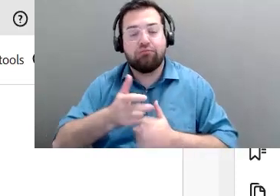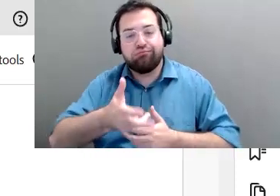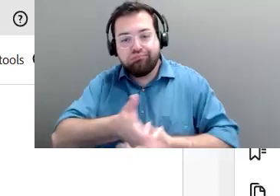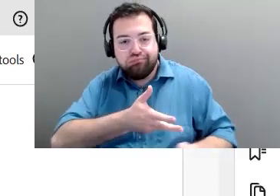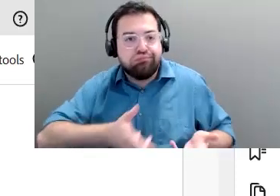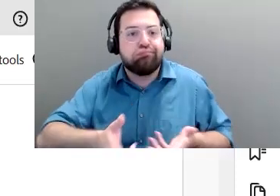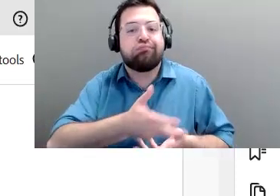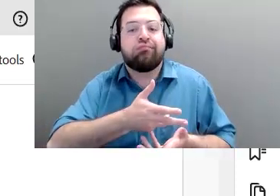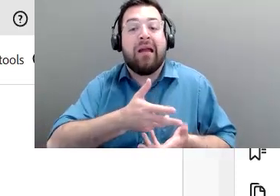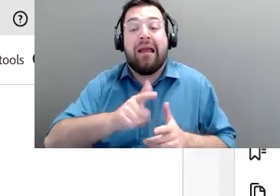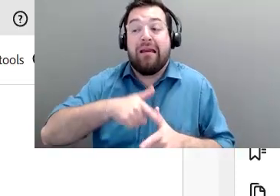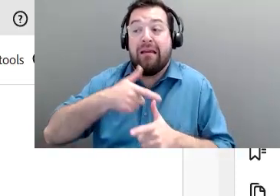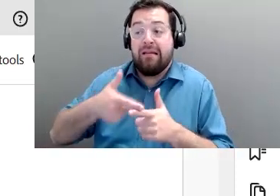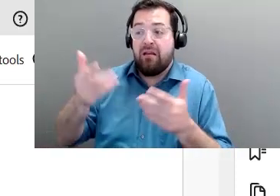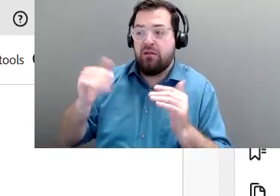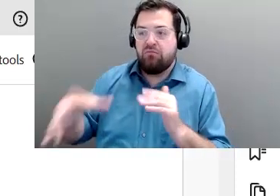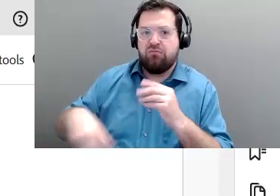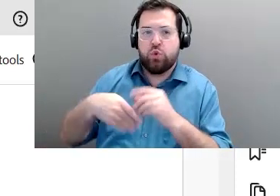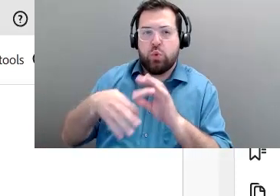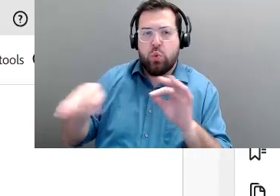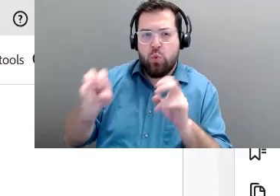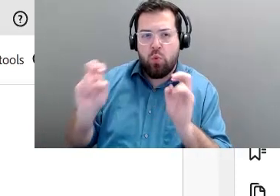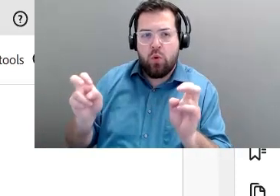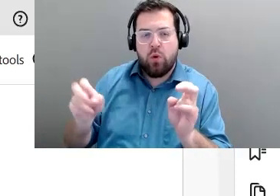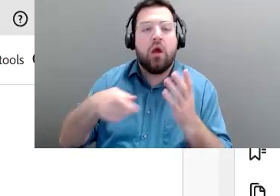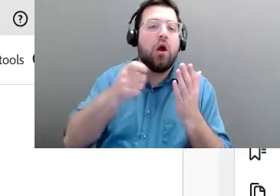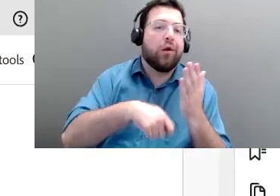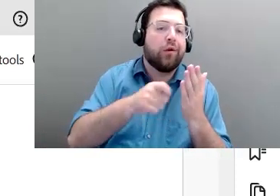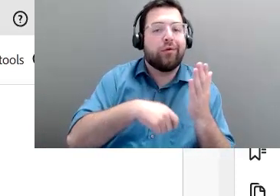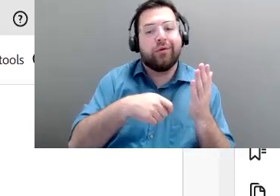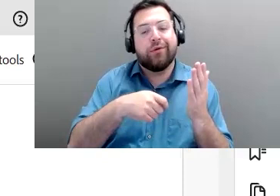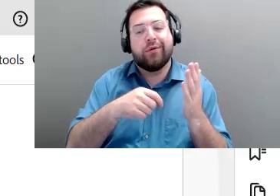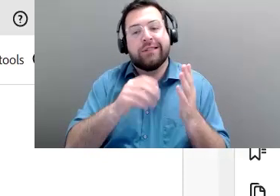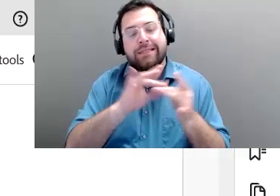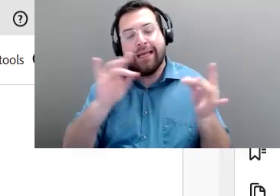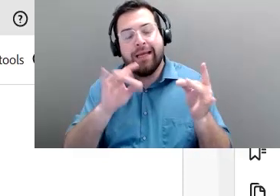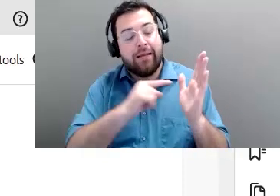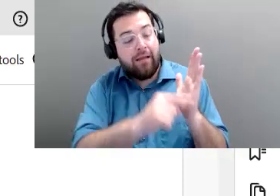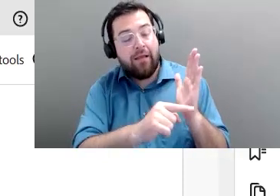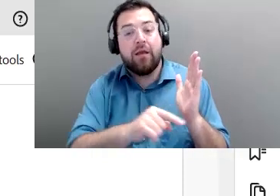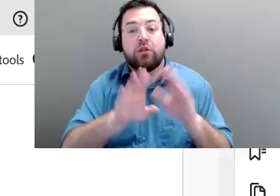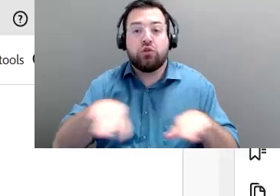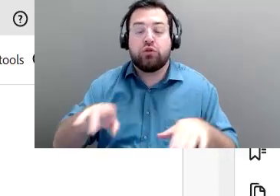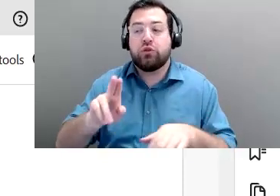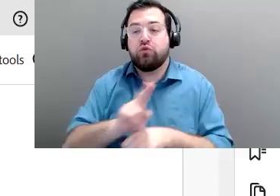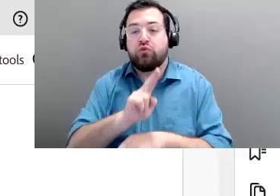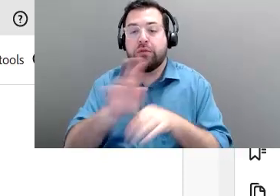And then she has a quote in the article that states children learn language as they have the desire to communicate with the world around them.